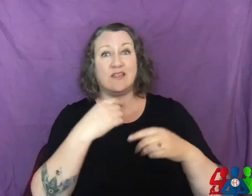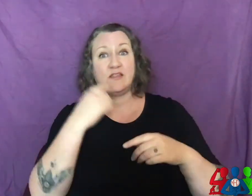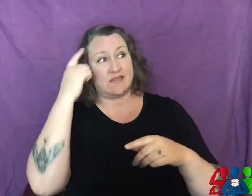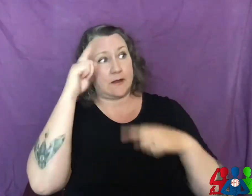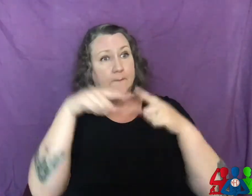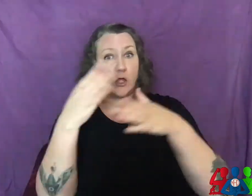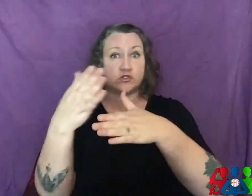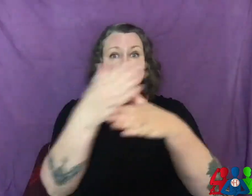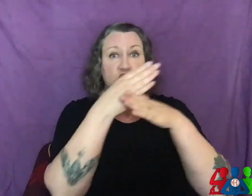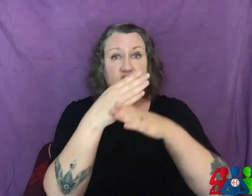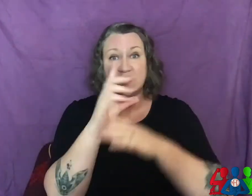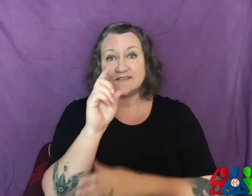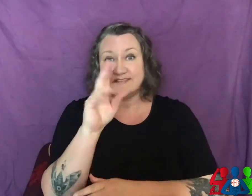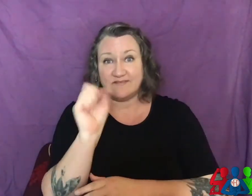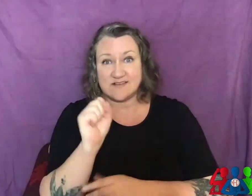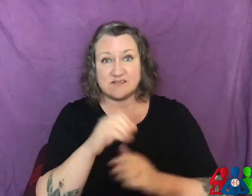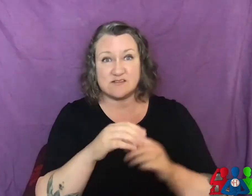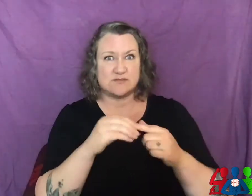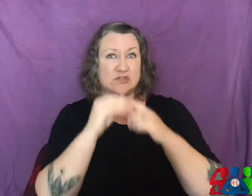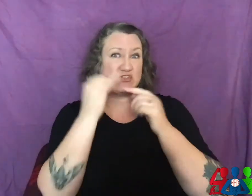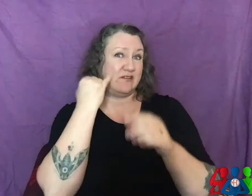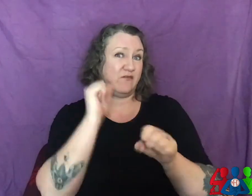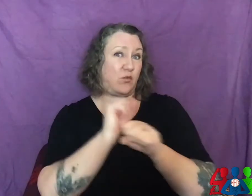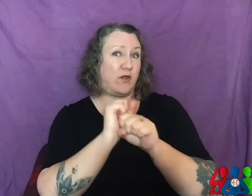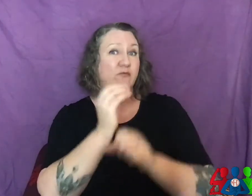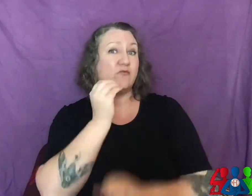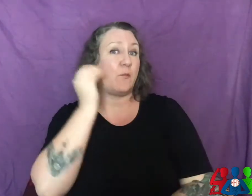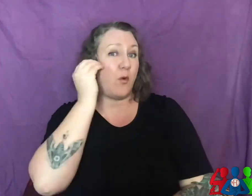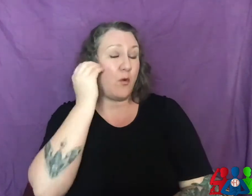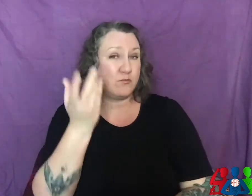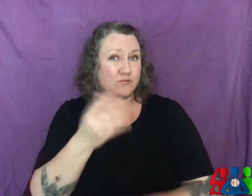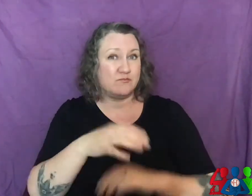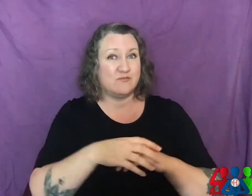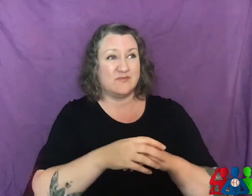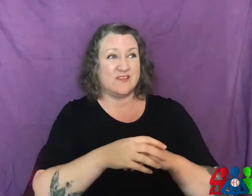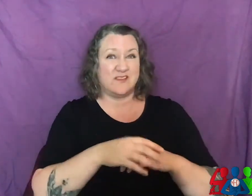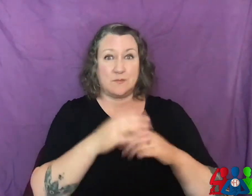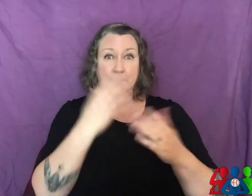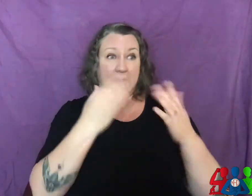broken or an iPad will break. Think about the fact that many of these students are working at